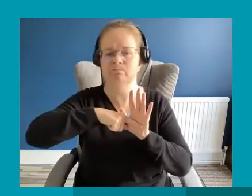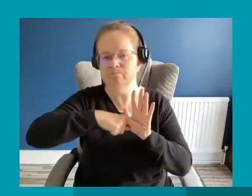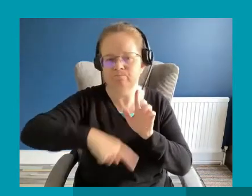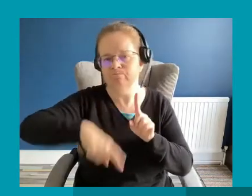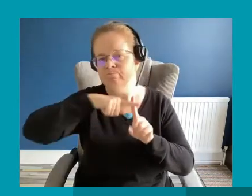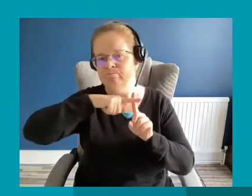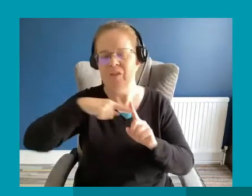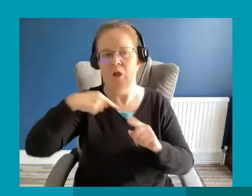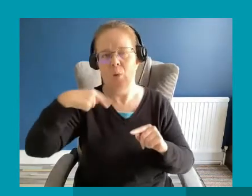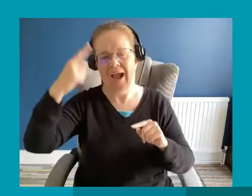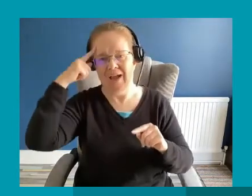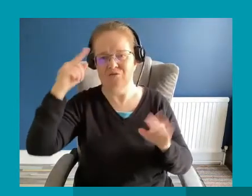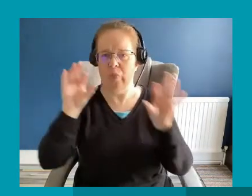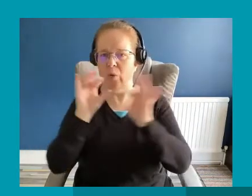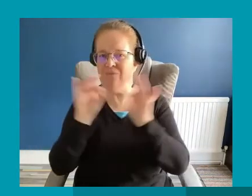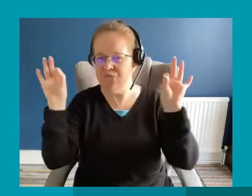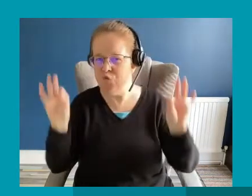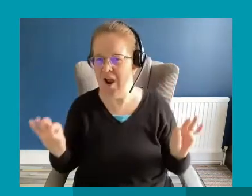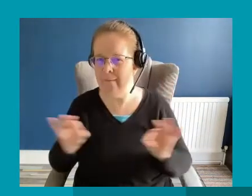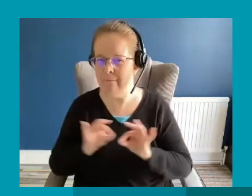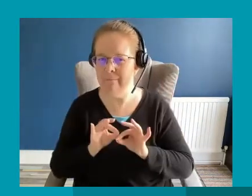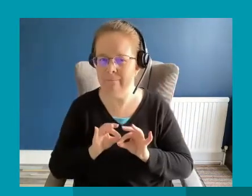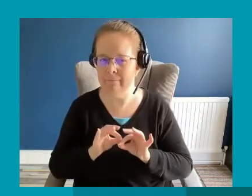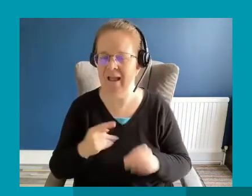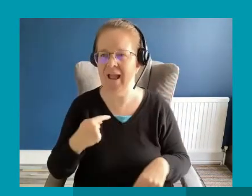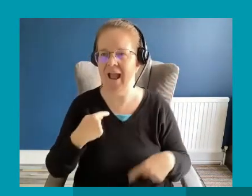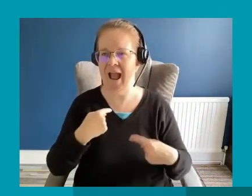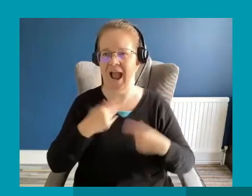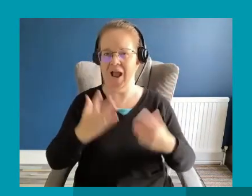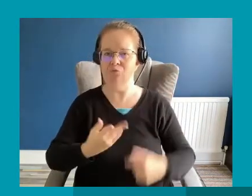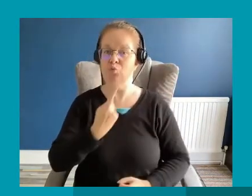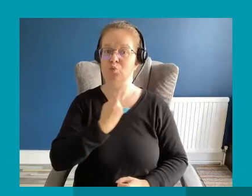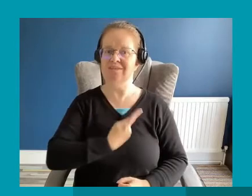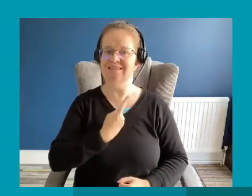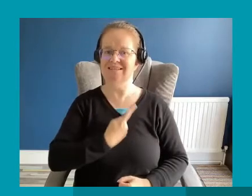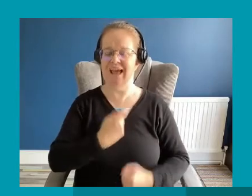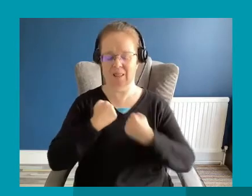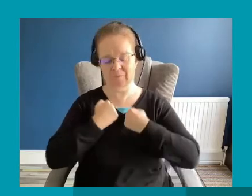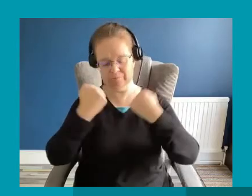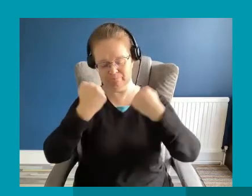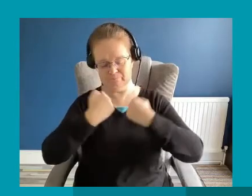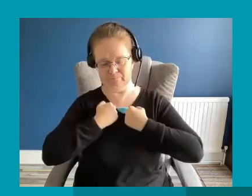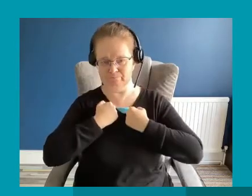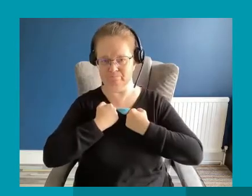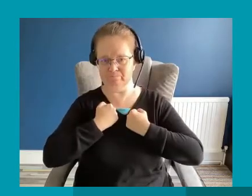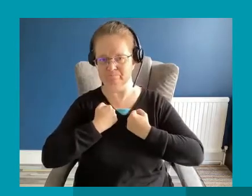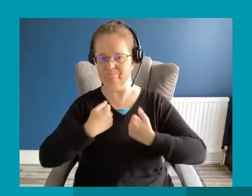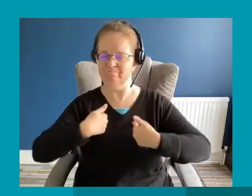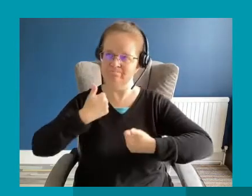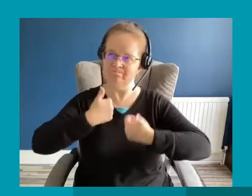Again, it comes back to that self speak. So here's just a couple of tips you can reframe